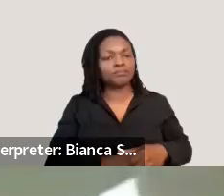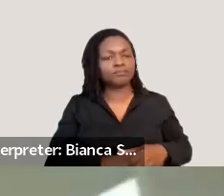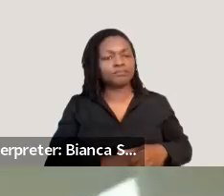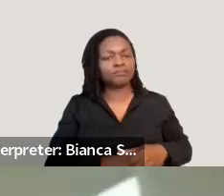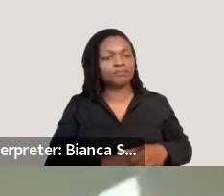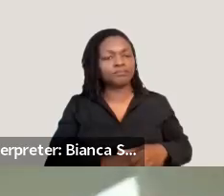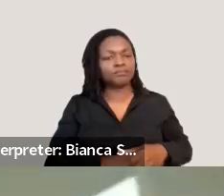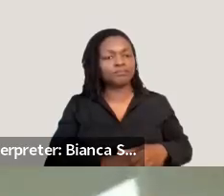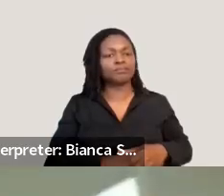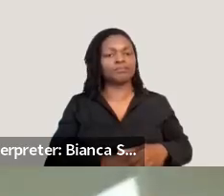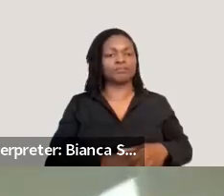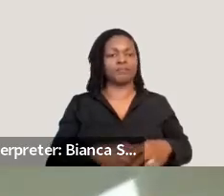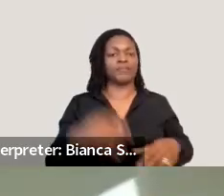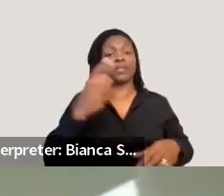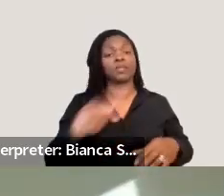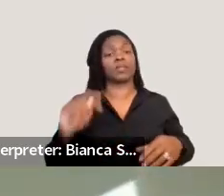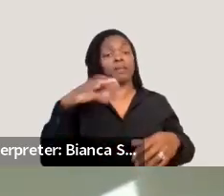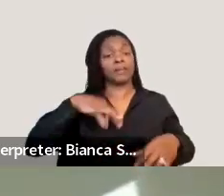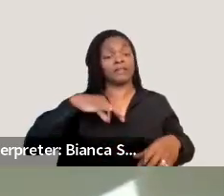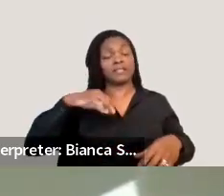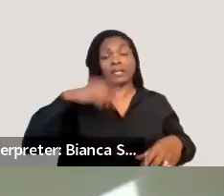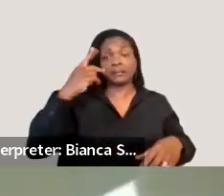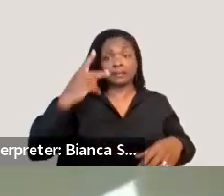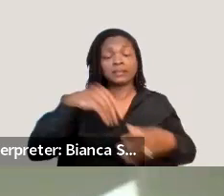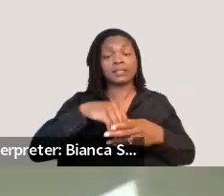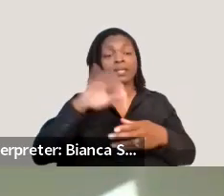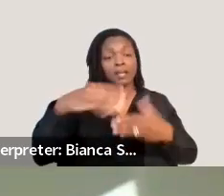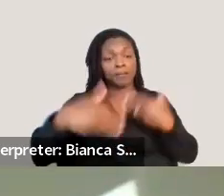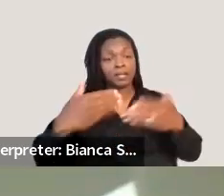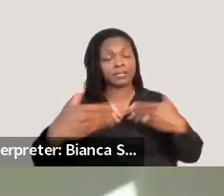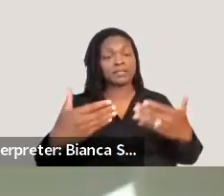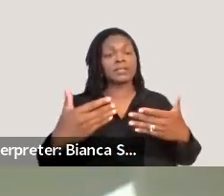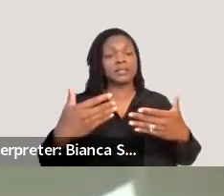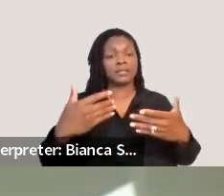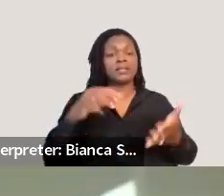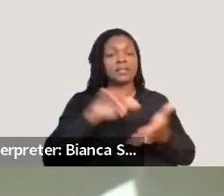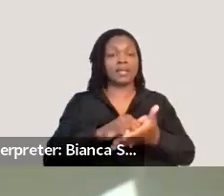The benefits that I see in the ship process is that it's allowing